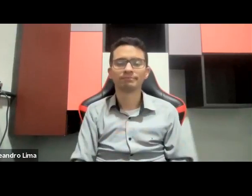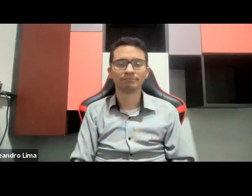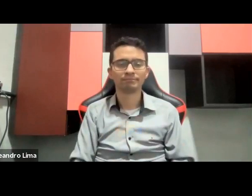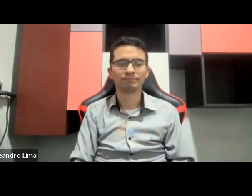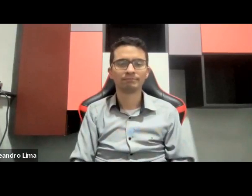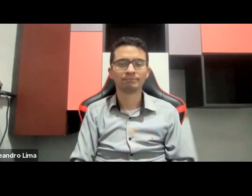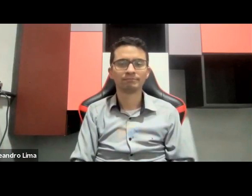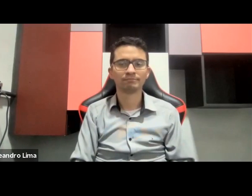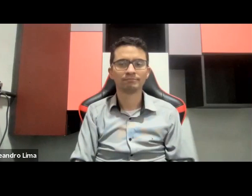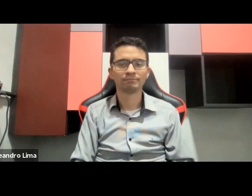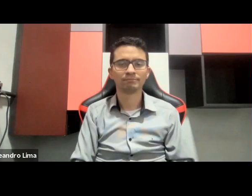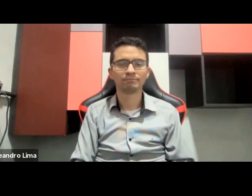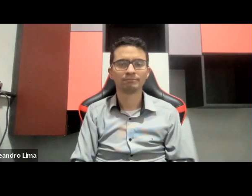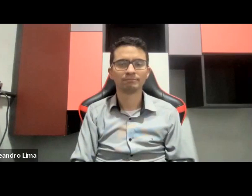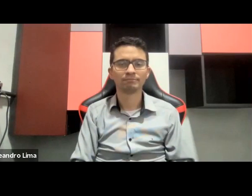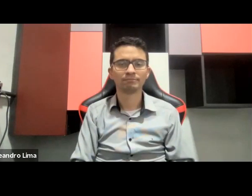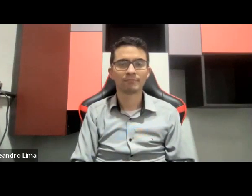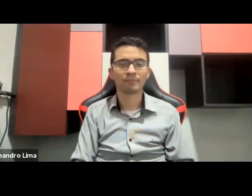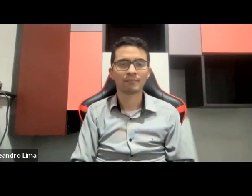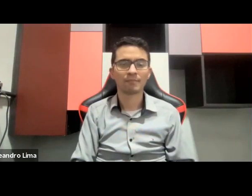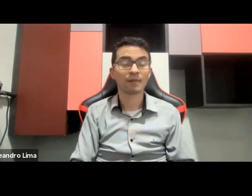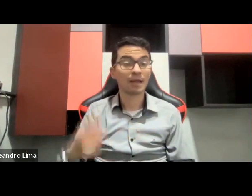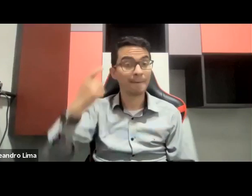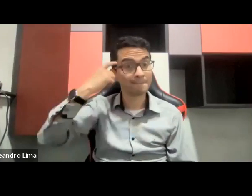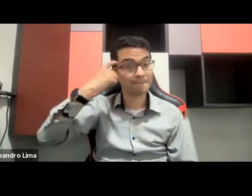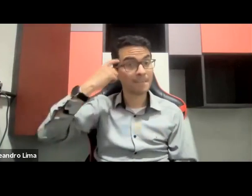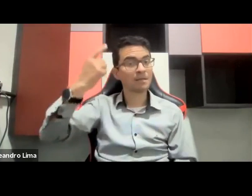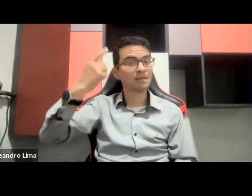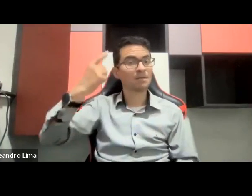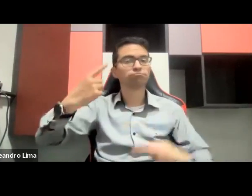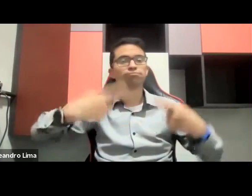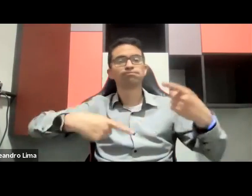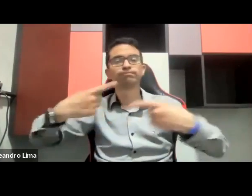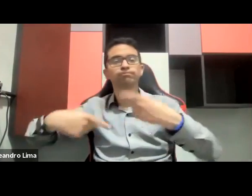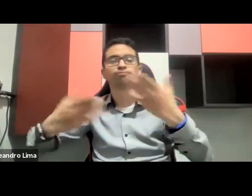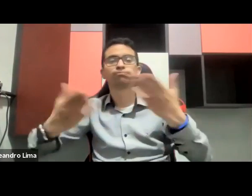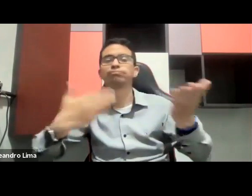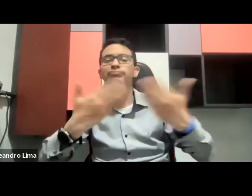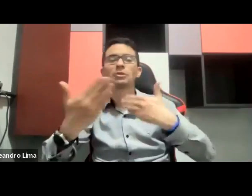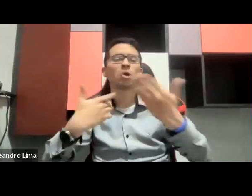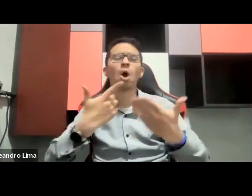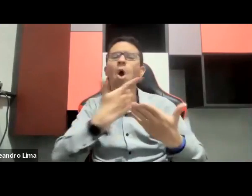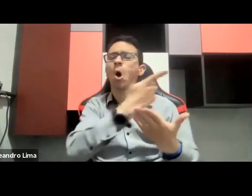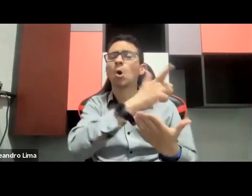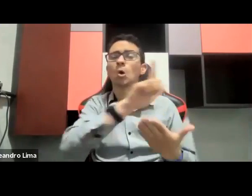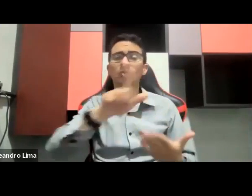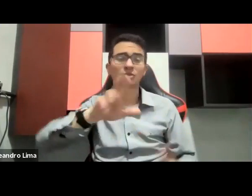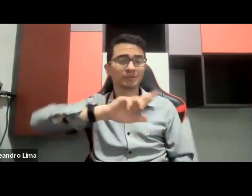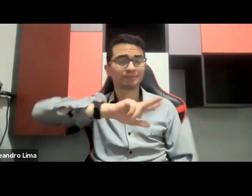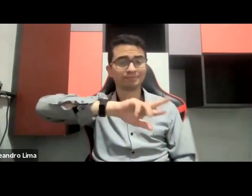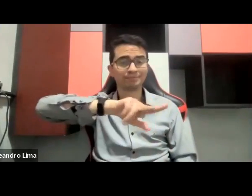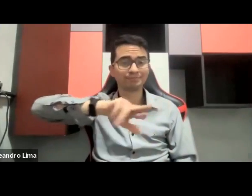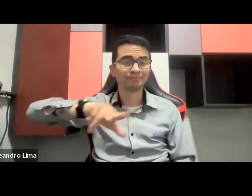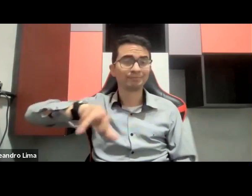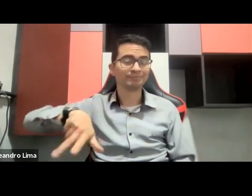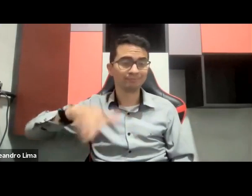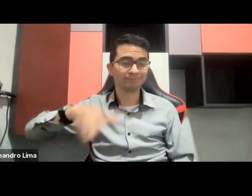are on the basis of the discussing trust. st to each other's st to each other's emerge to each other's emerged. And finally, called me